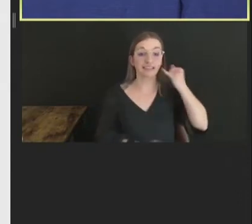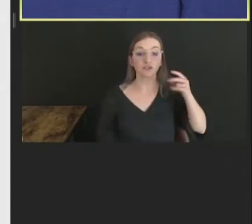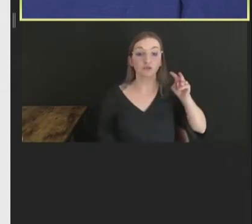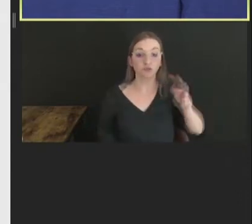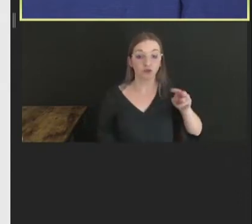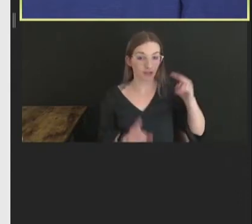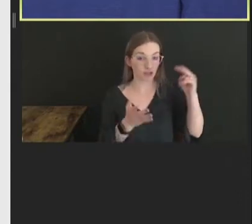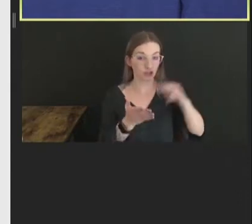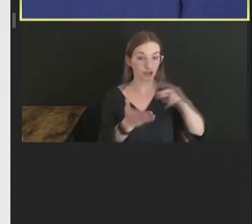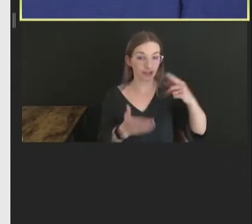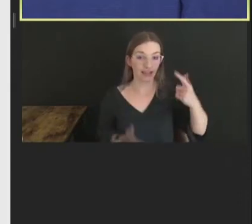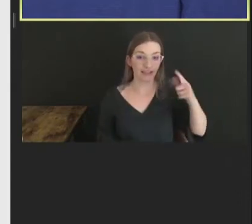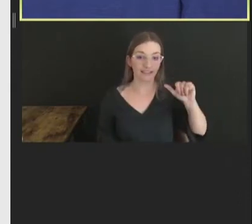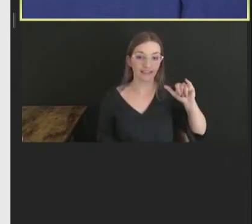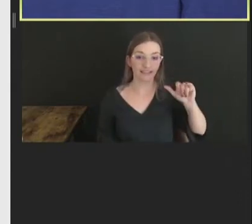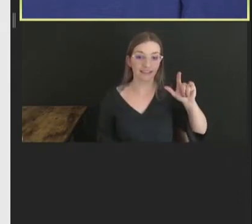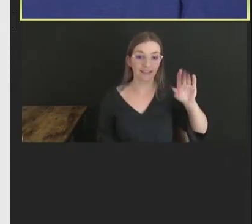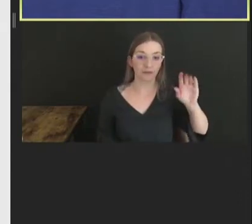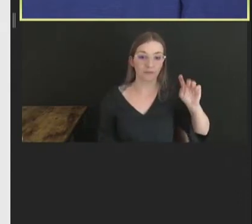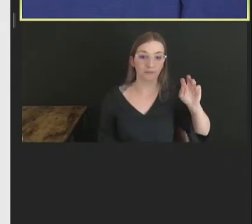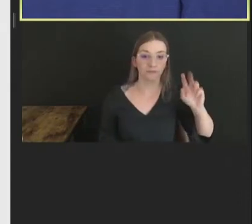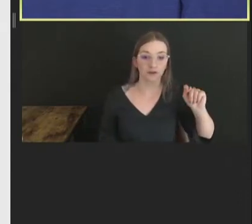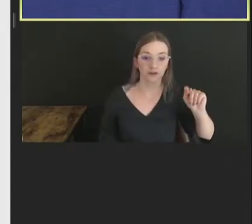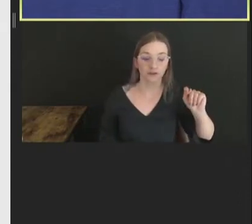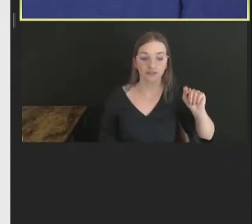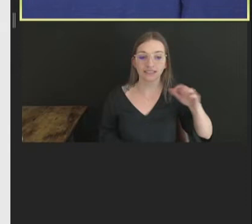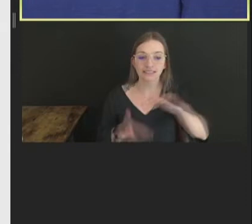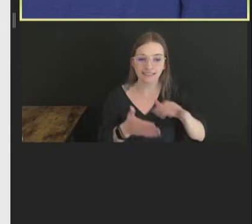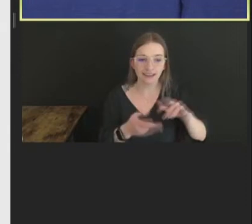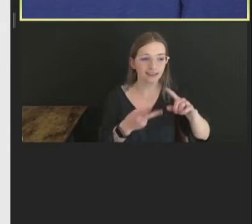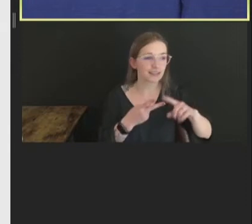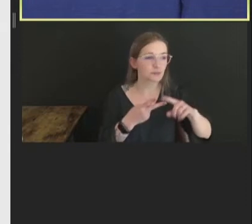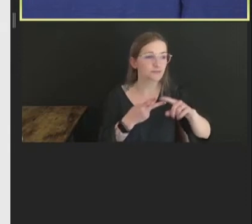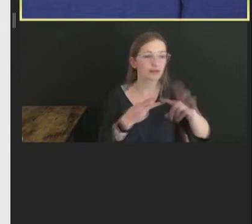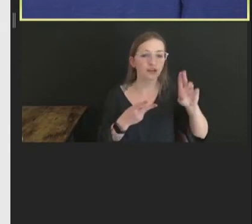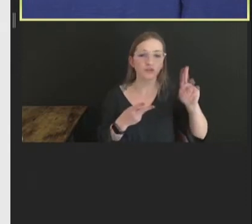And there's also a Fang study in the U.K., but obviously there's a wide breadth of